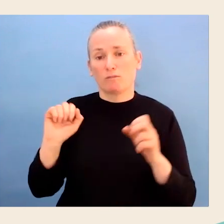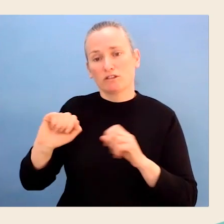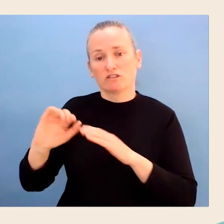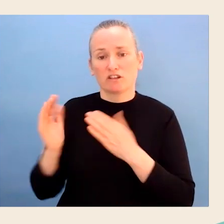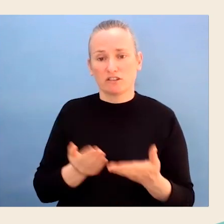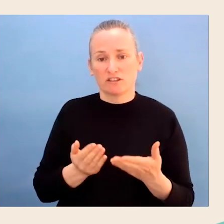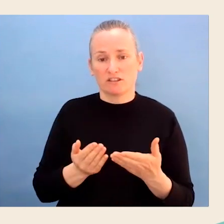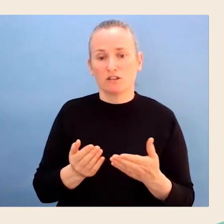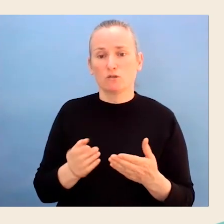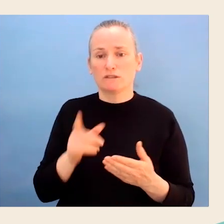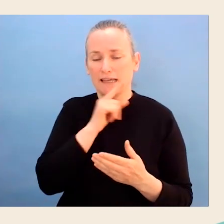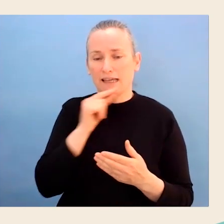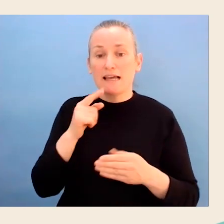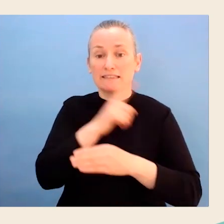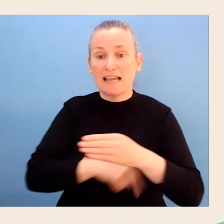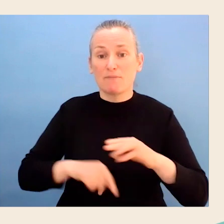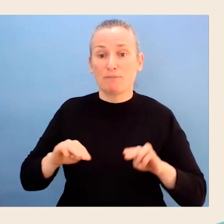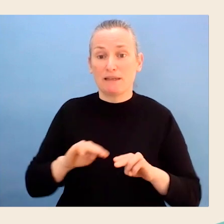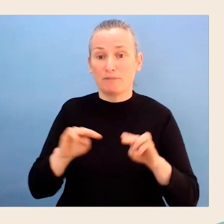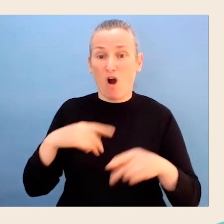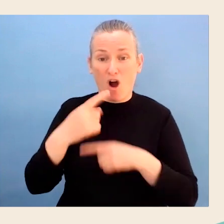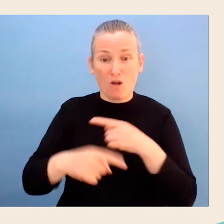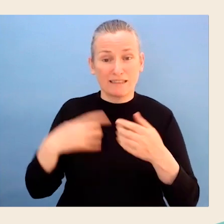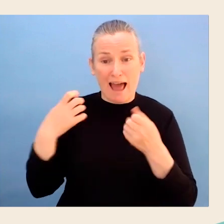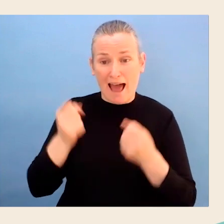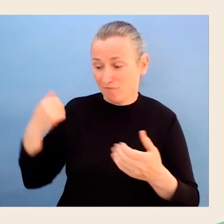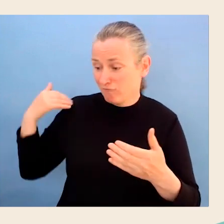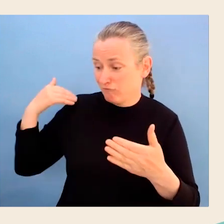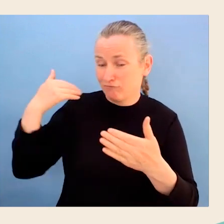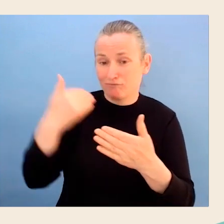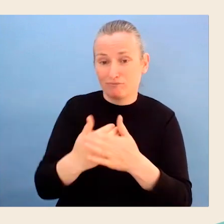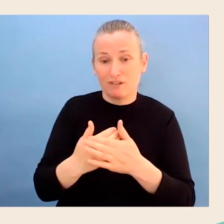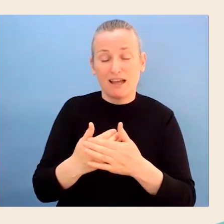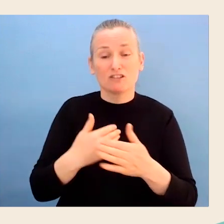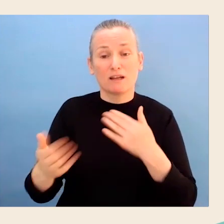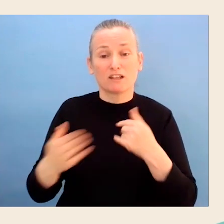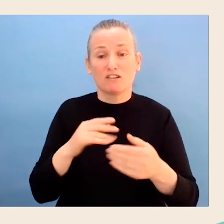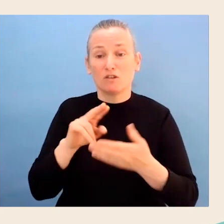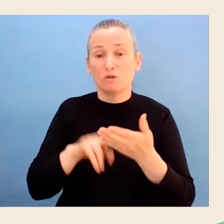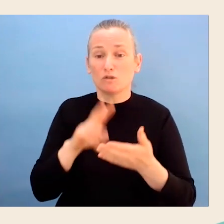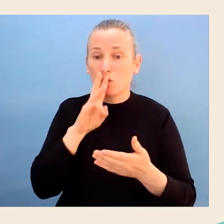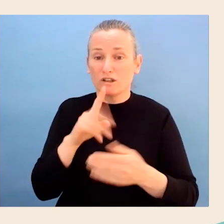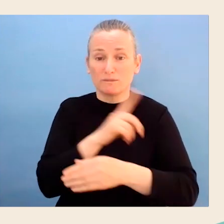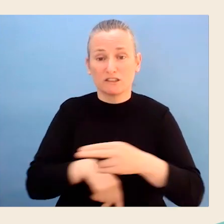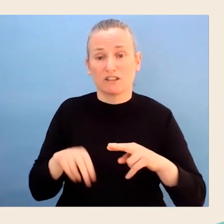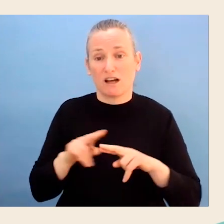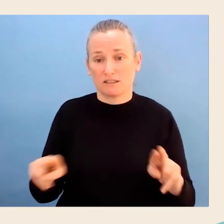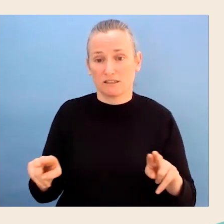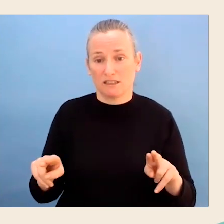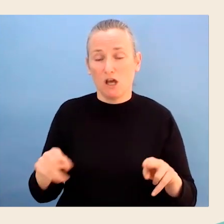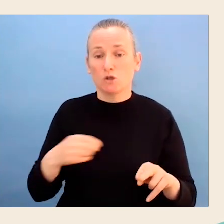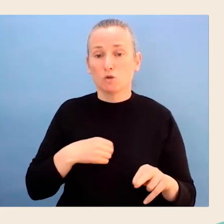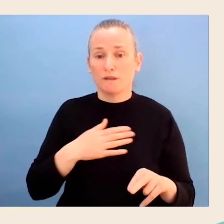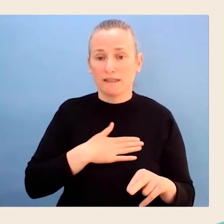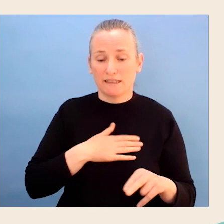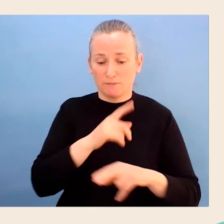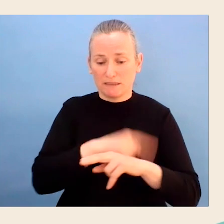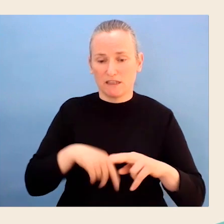whether the word disability is used or not. To me, disability is not a monolith, nor is it a clear-but binary of disabled and nondisabled.